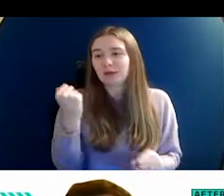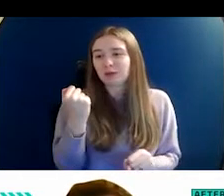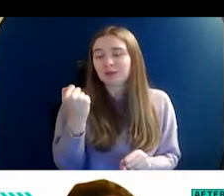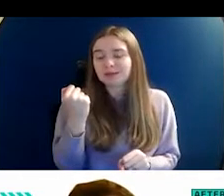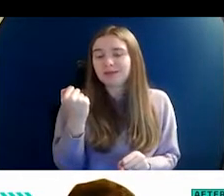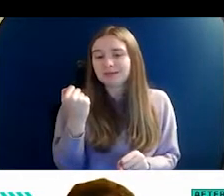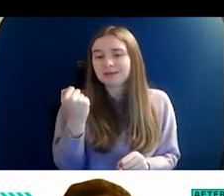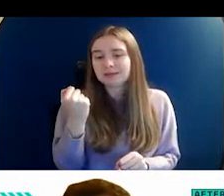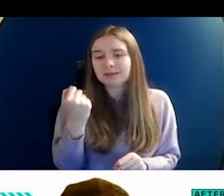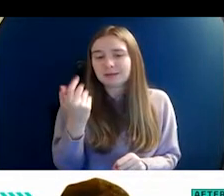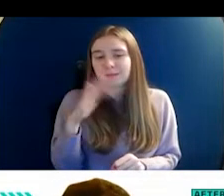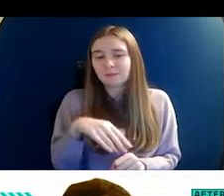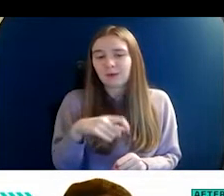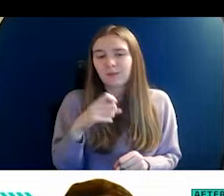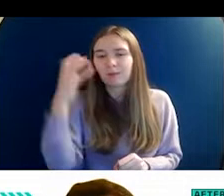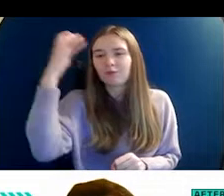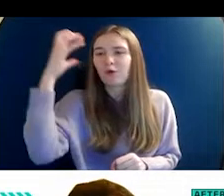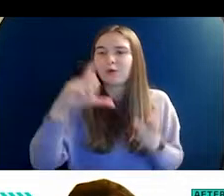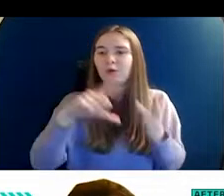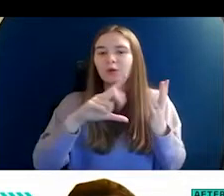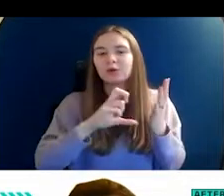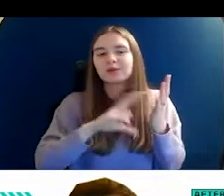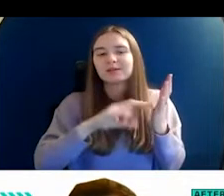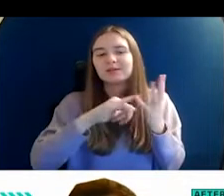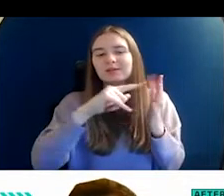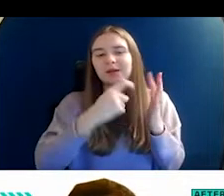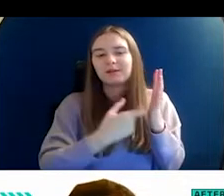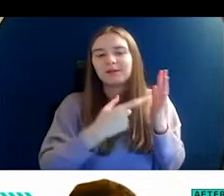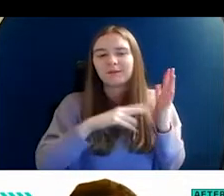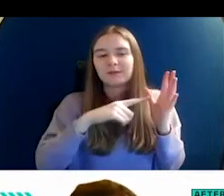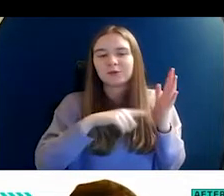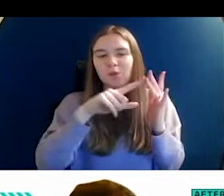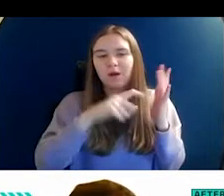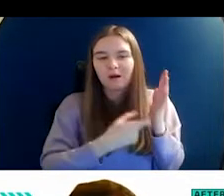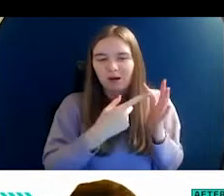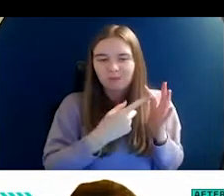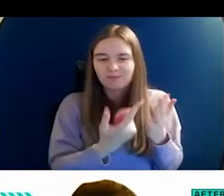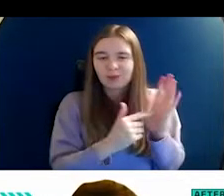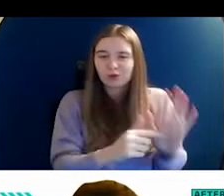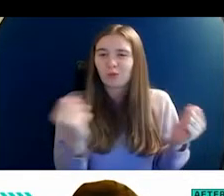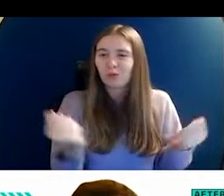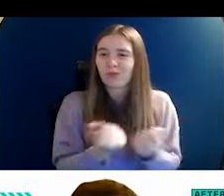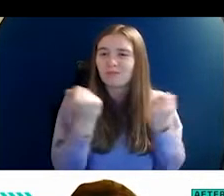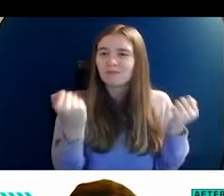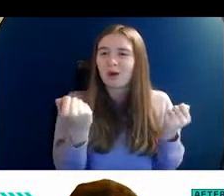students from the Royal Conservatoire. And that just showed itself the power of young people